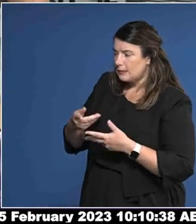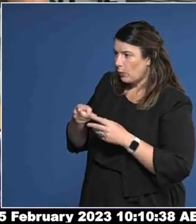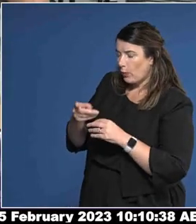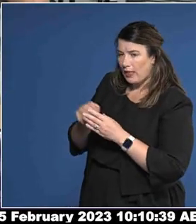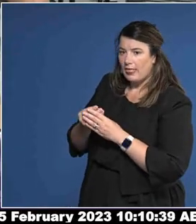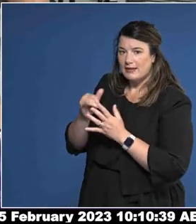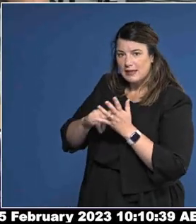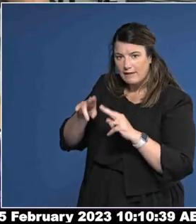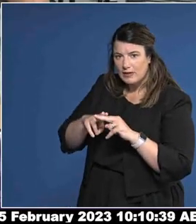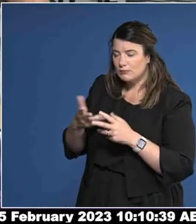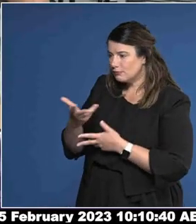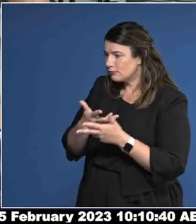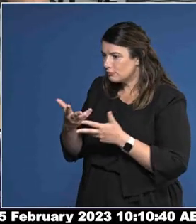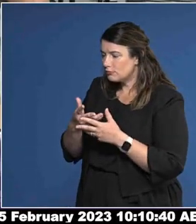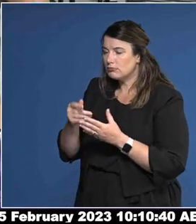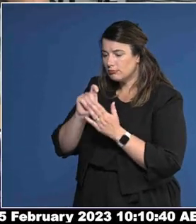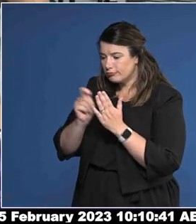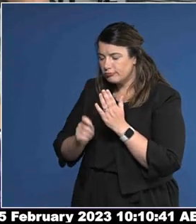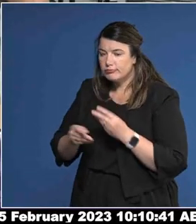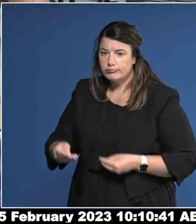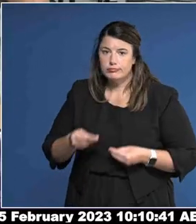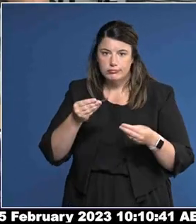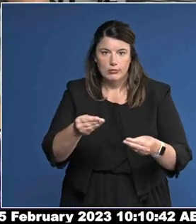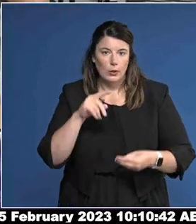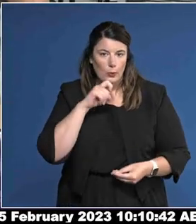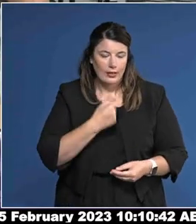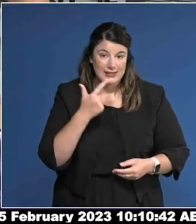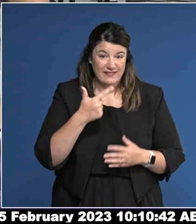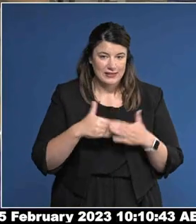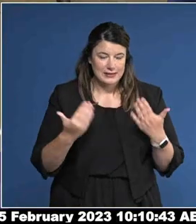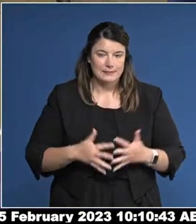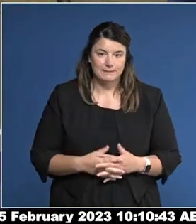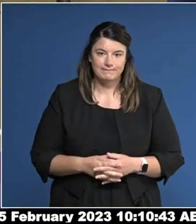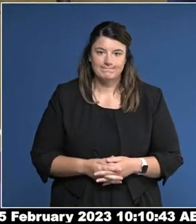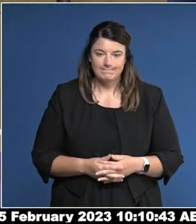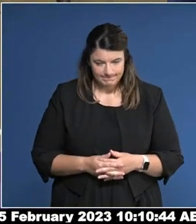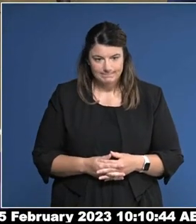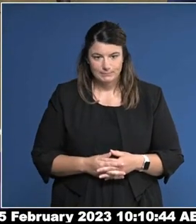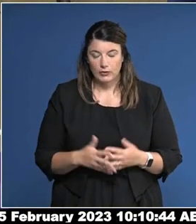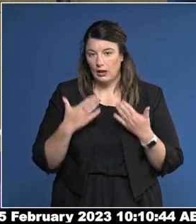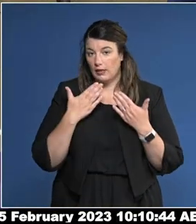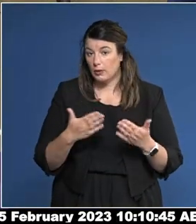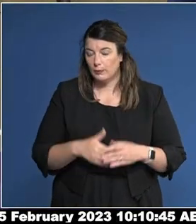Perhaps in seven days we could achieve that. Yes. Thank you very much. That's what I anticipated, and that's perfectly reasonable. Thank you. MR DUGGAN: Please the Commission.